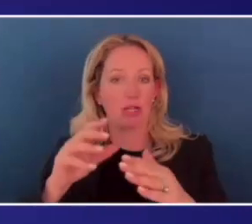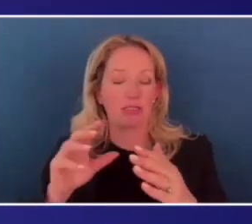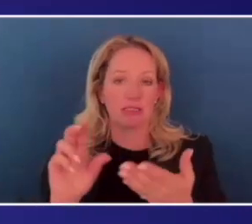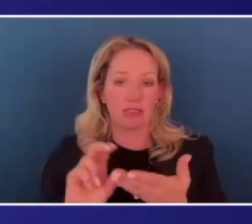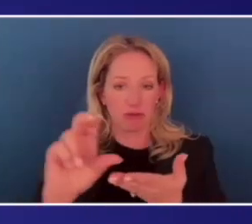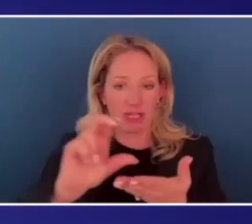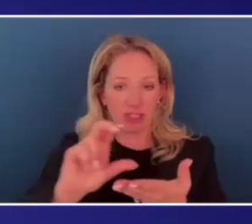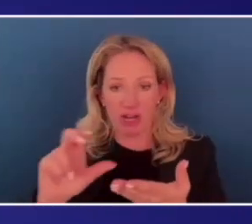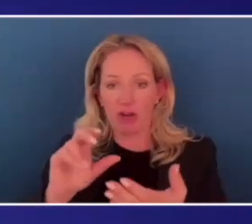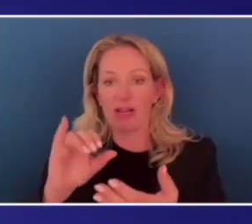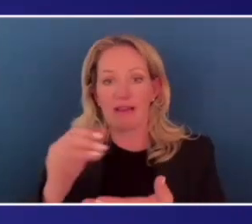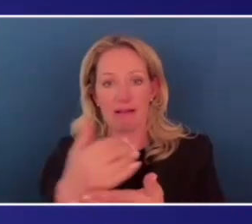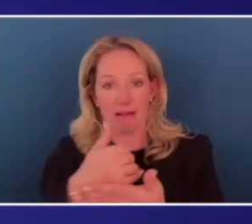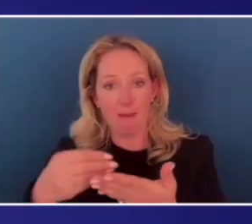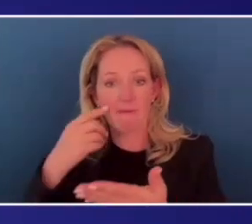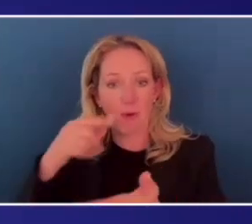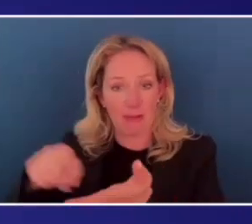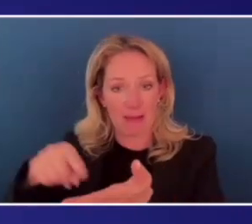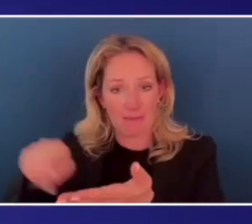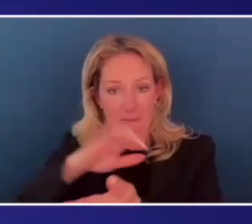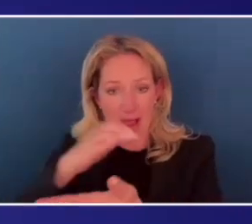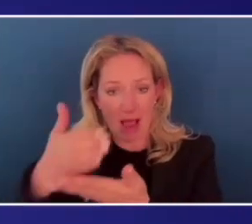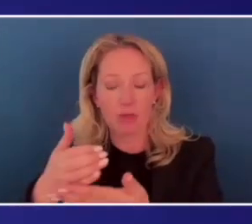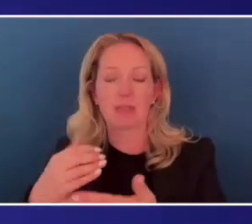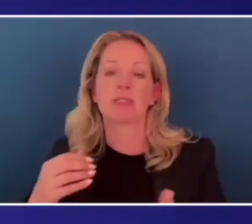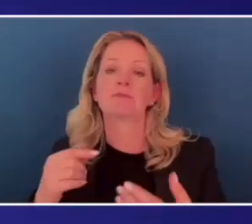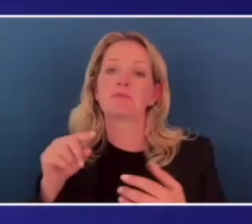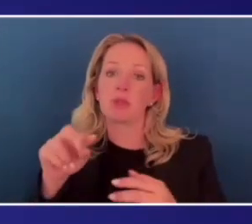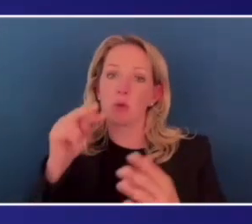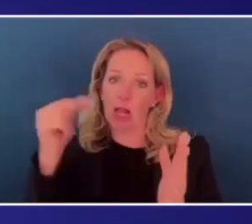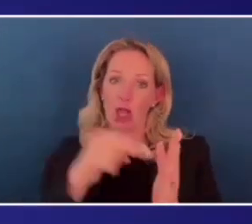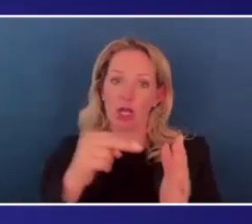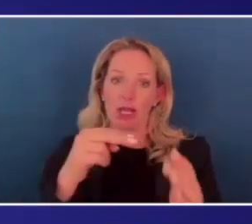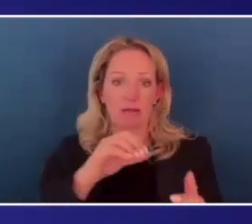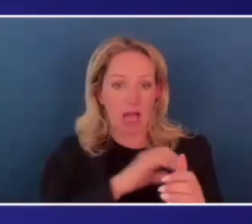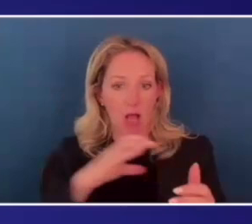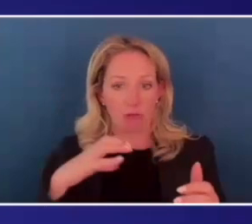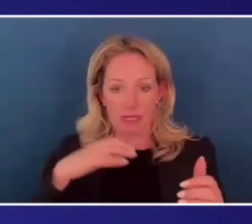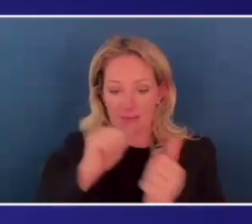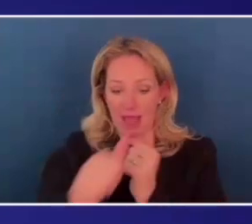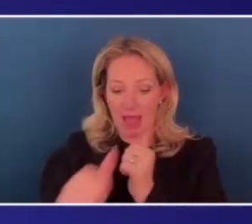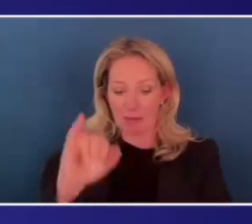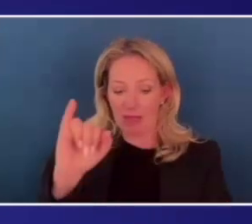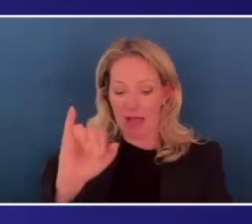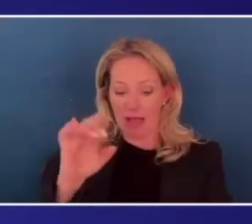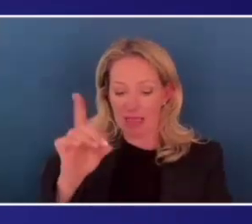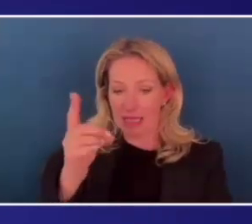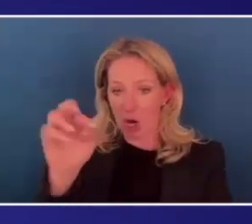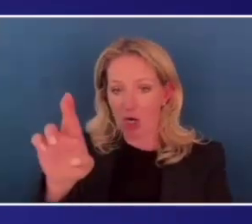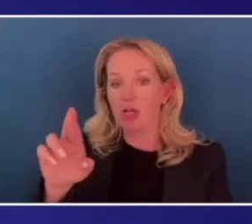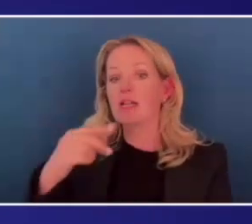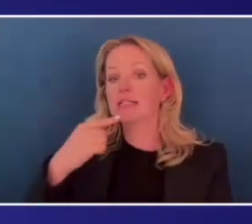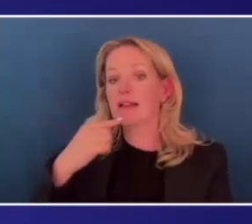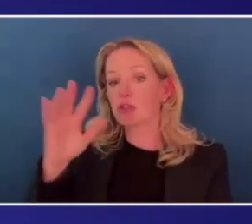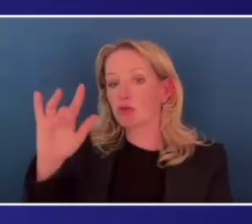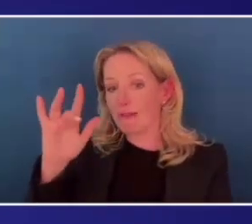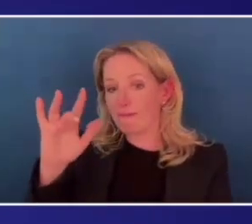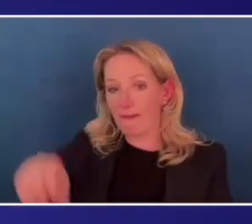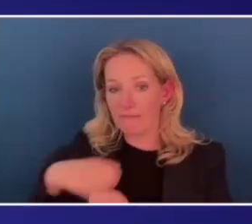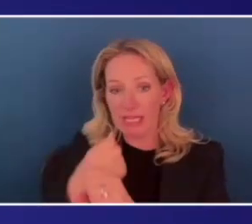You could look at what Congress passed with IVR that said that a 25 year repayment term would be the max.